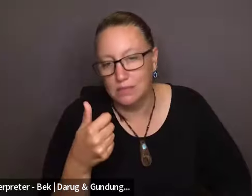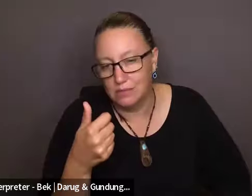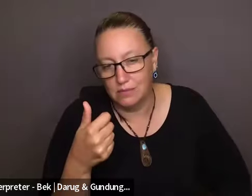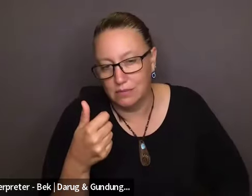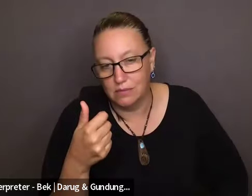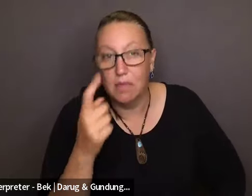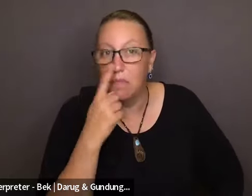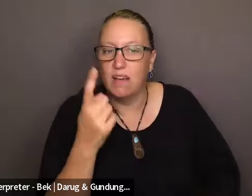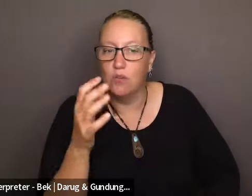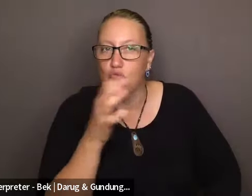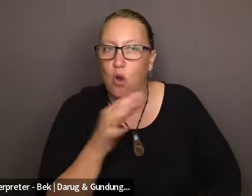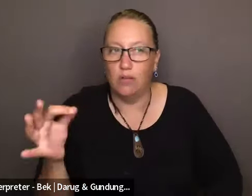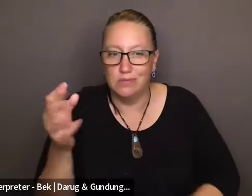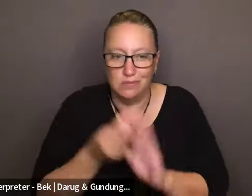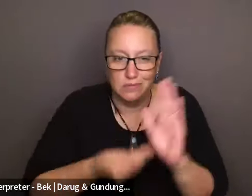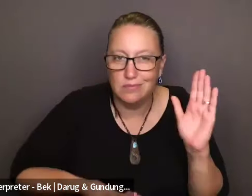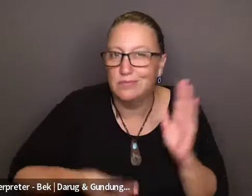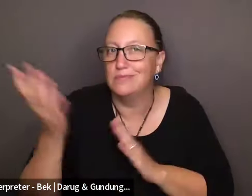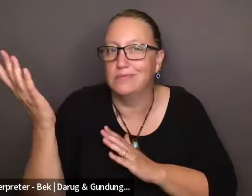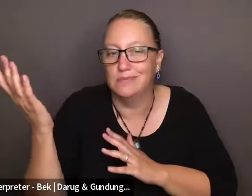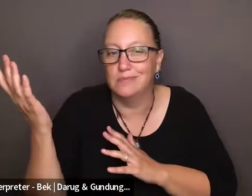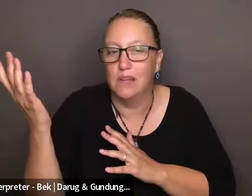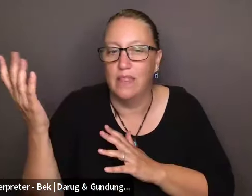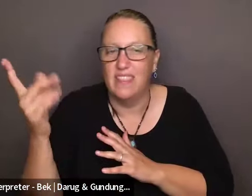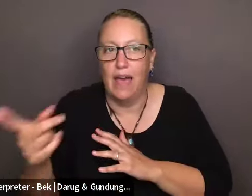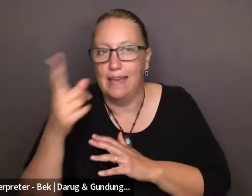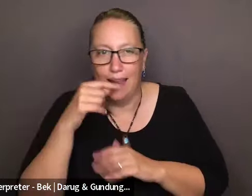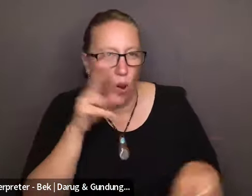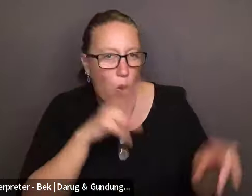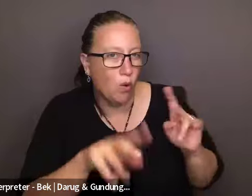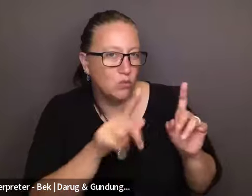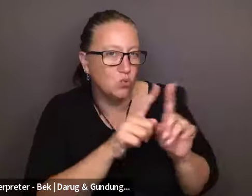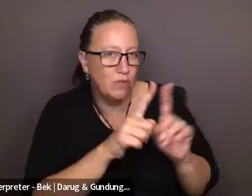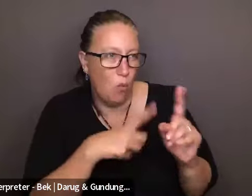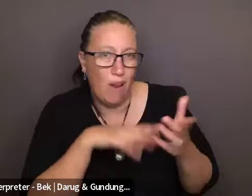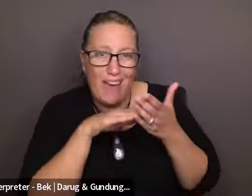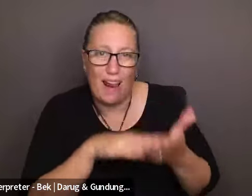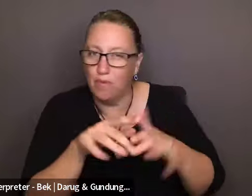you've mucked up the form you can always start another one. There's nothing against that . People who aren't going to